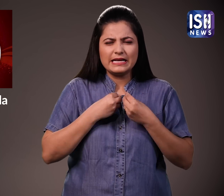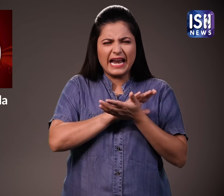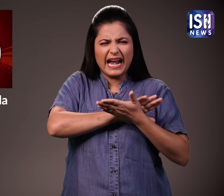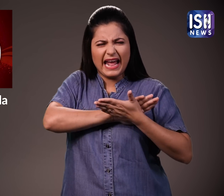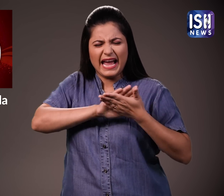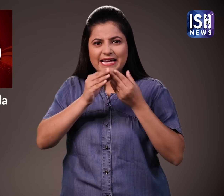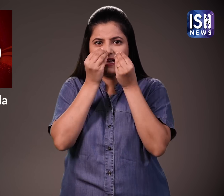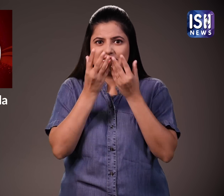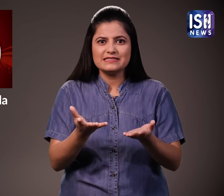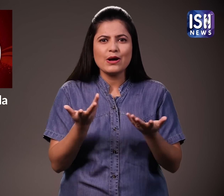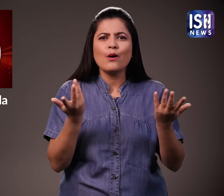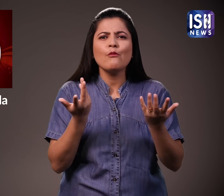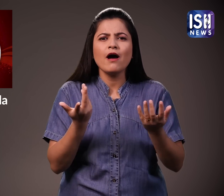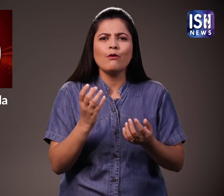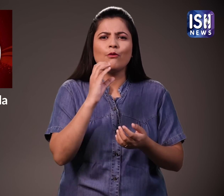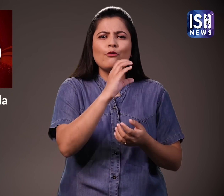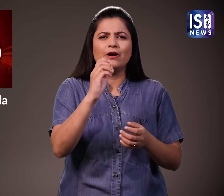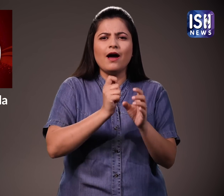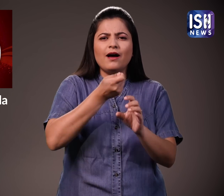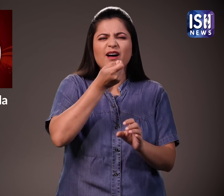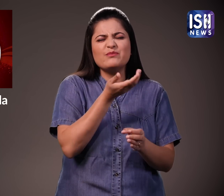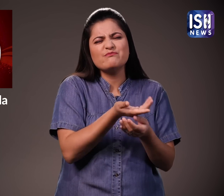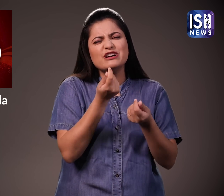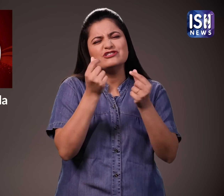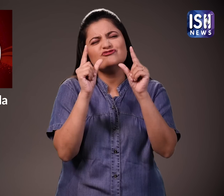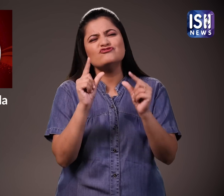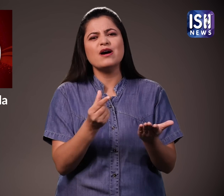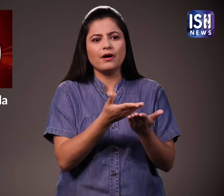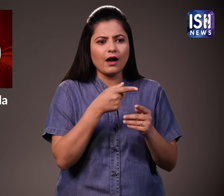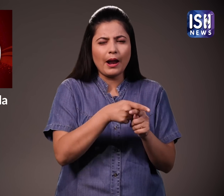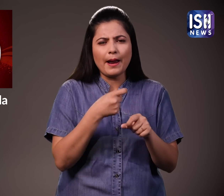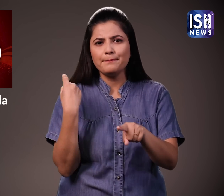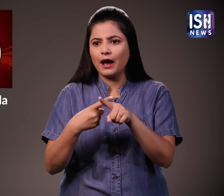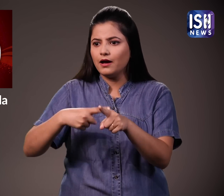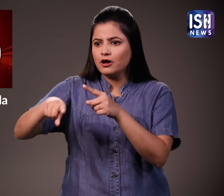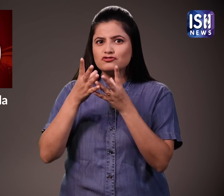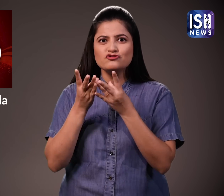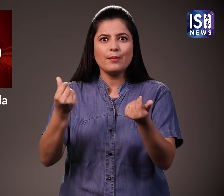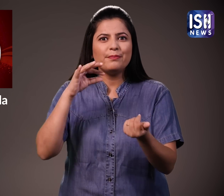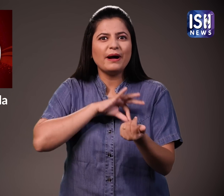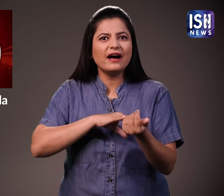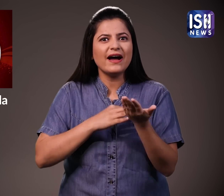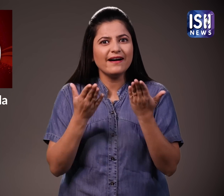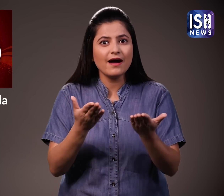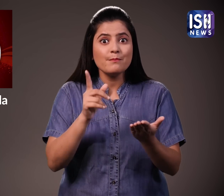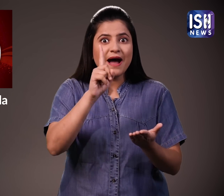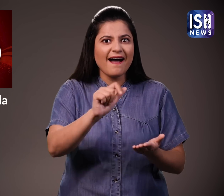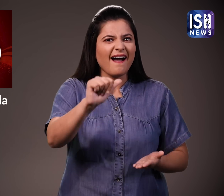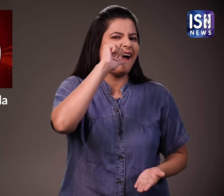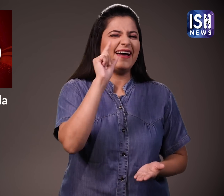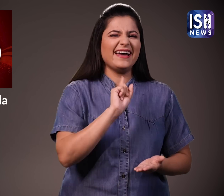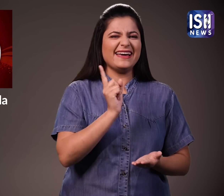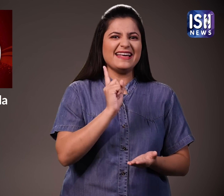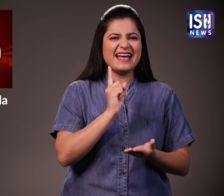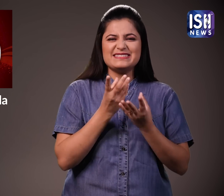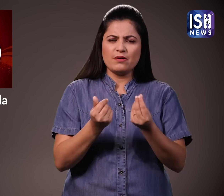It is so cheap and helps you clean so many things! Just avoid drinking it.